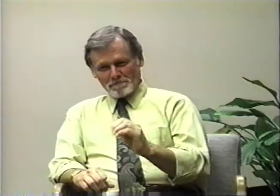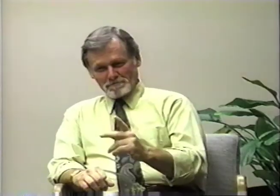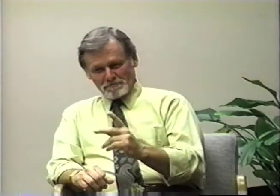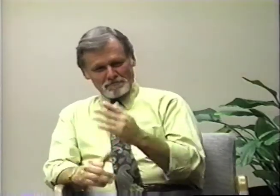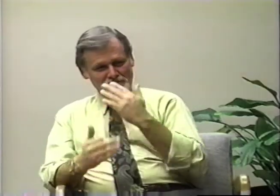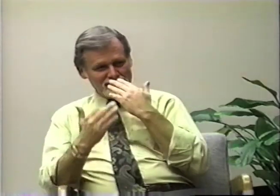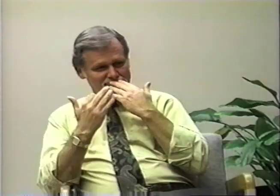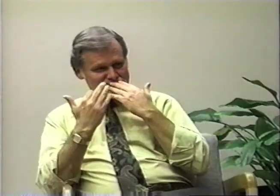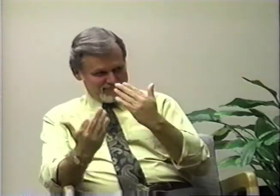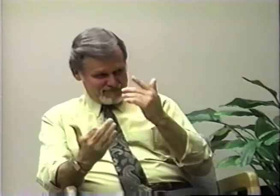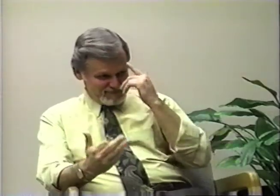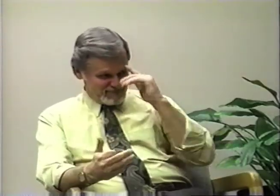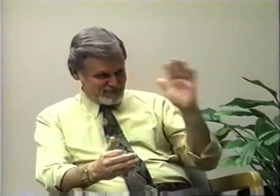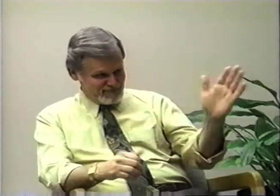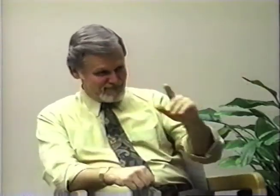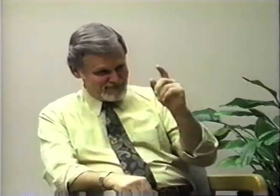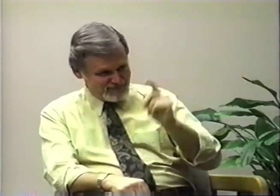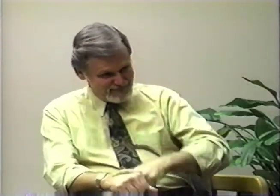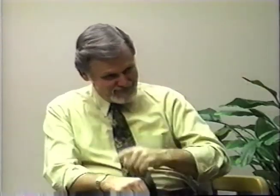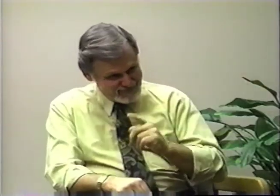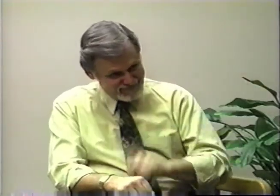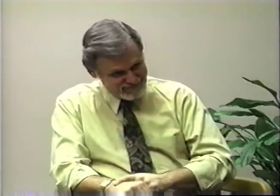OK. Thank you for your time.